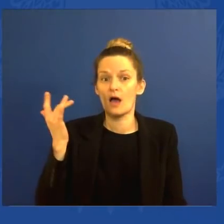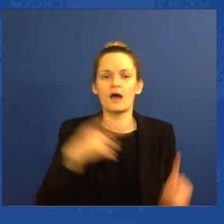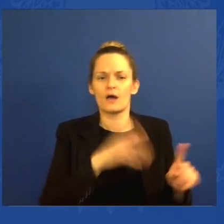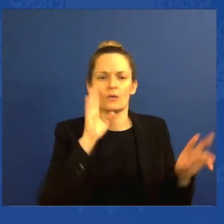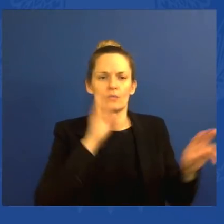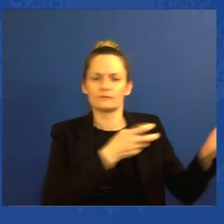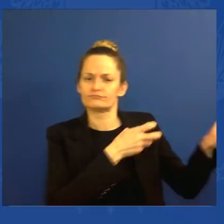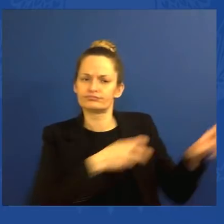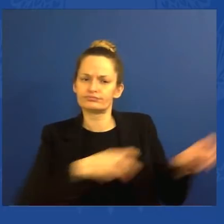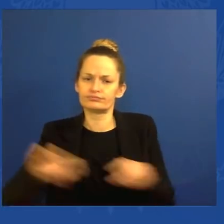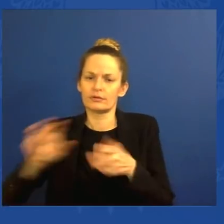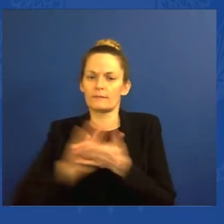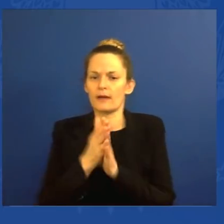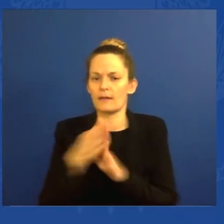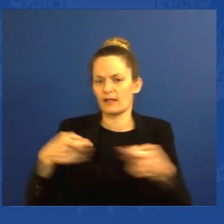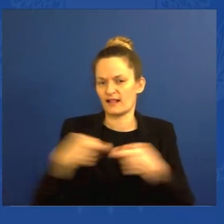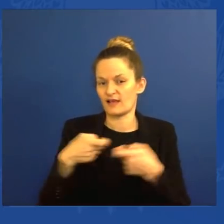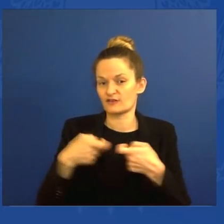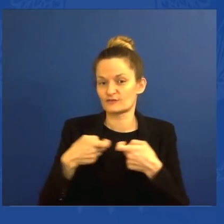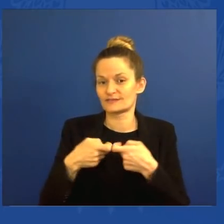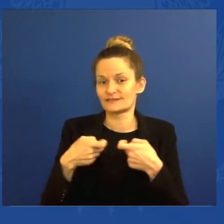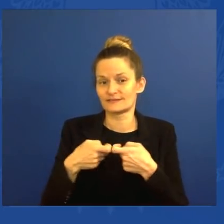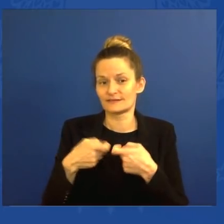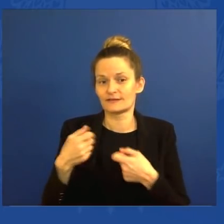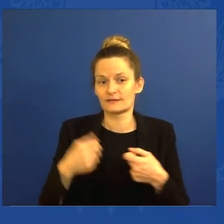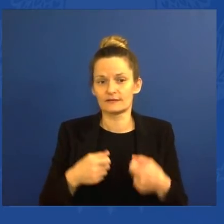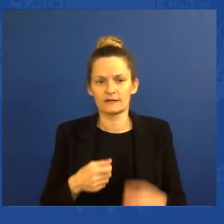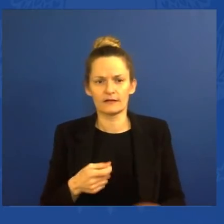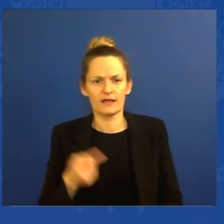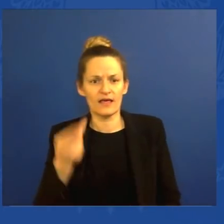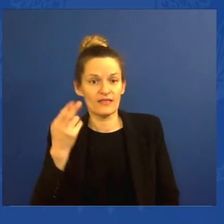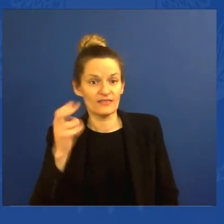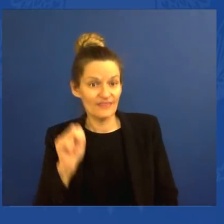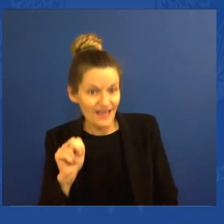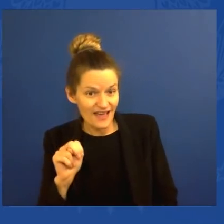And then Ford jumped on and everybody else. And it's a -- because it is the future.